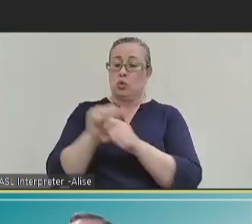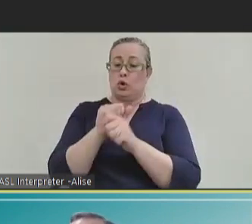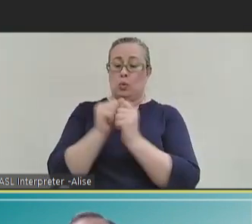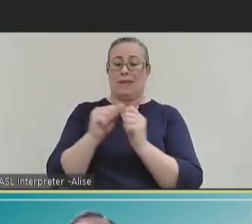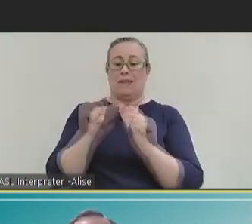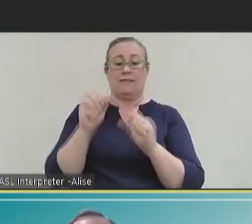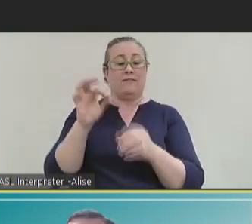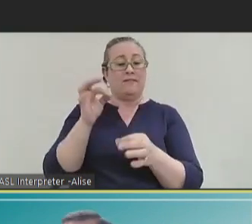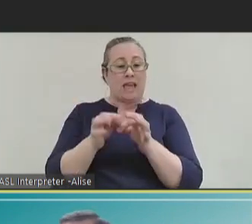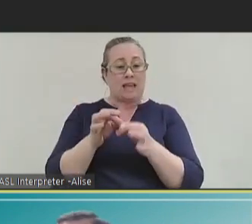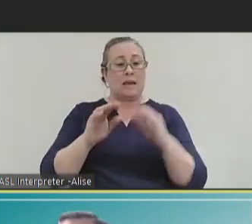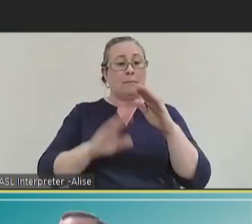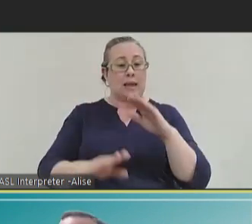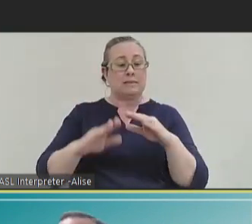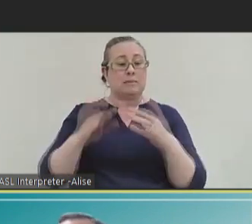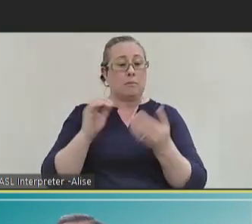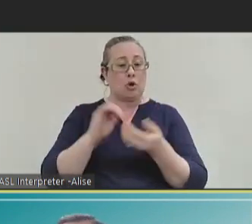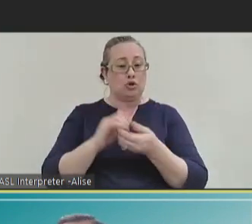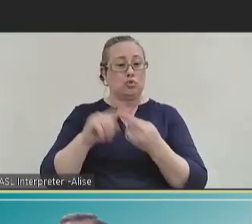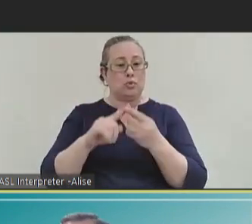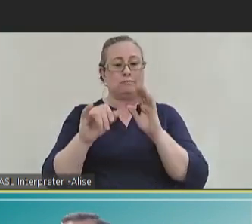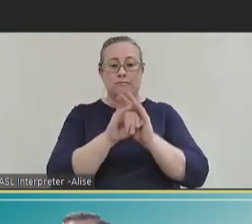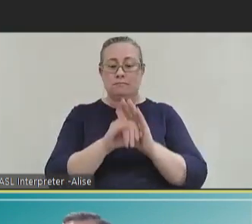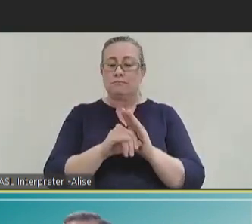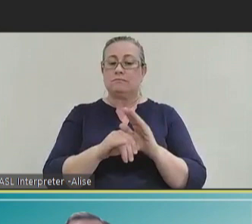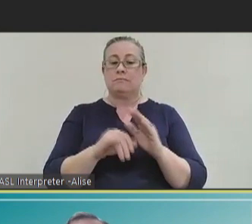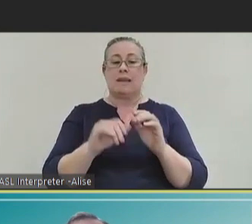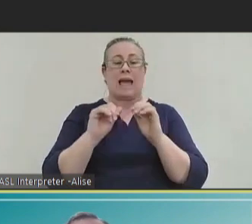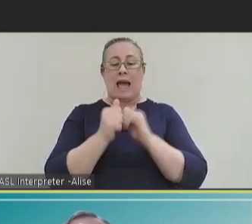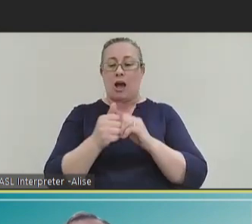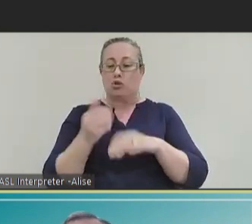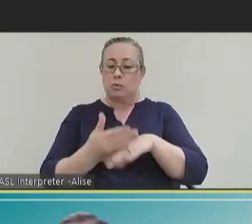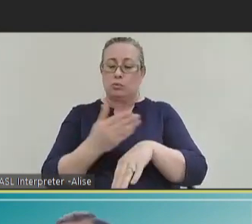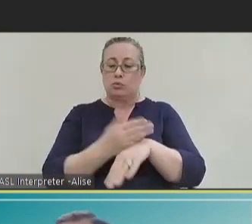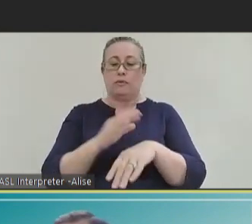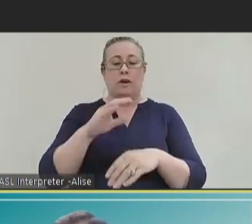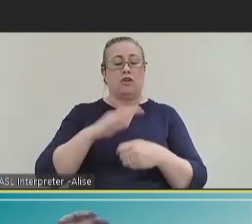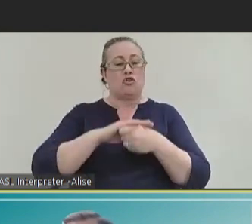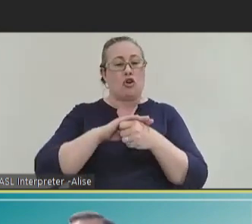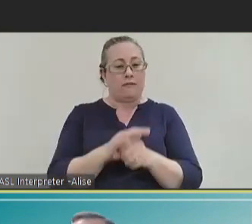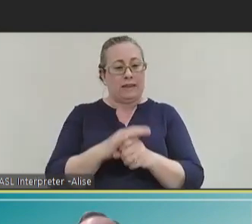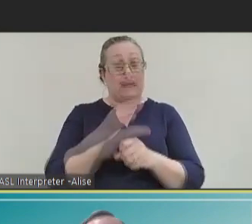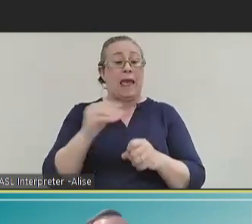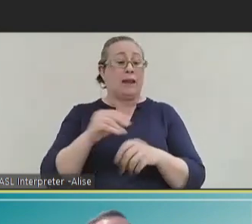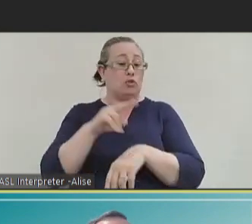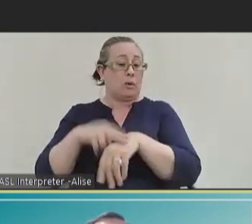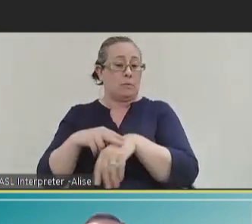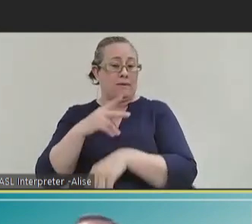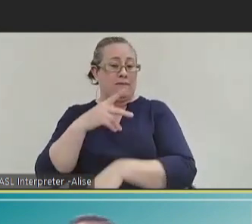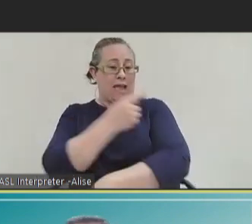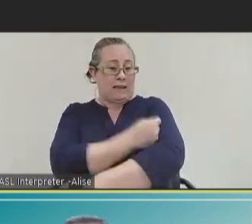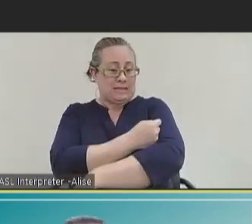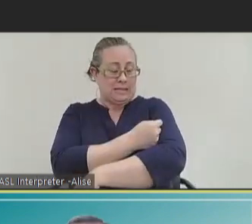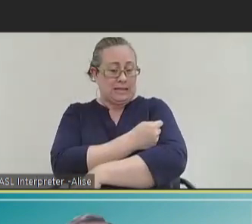and implement strategies to improve COVID-19 and routine vaccine. And you can see those six funded